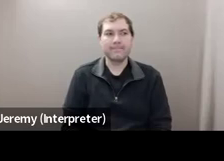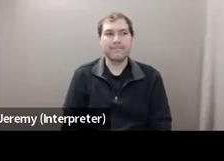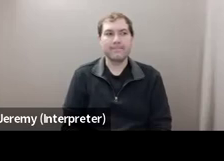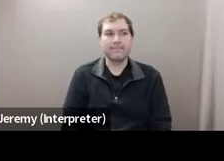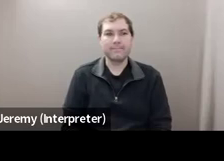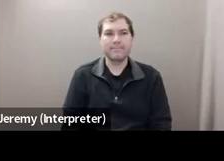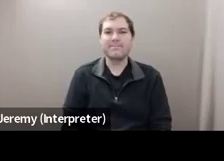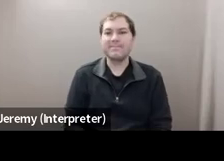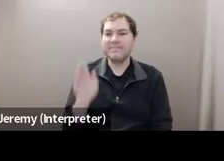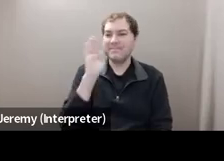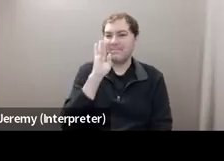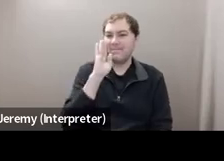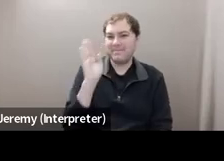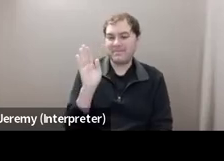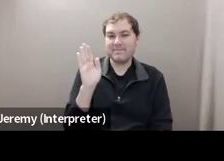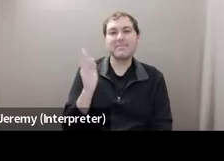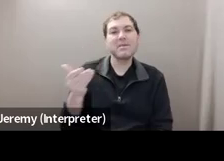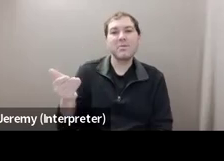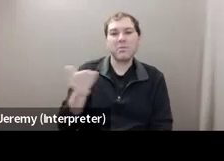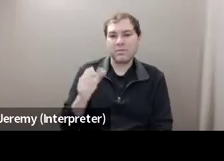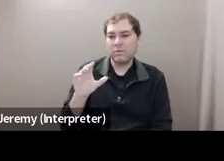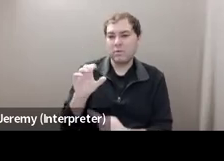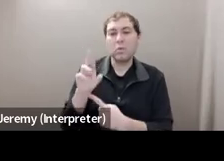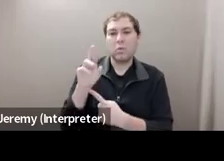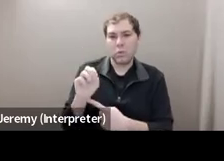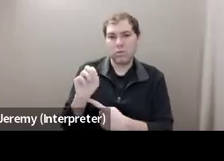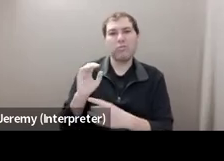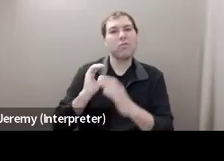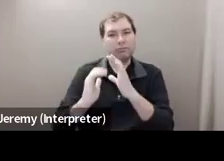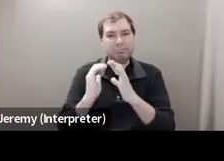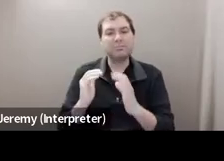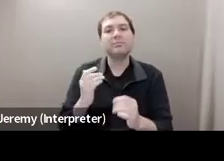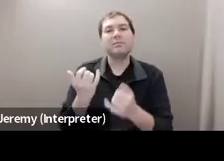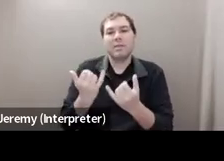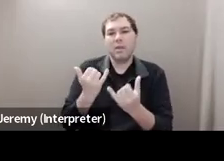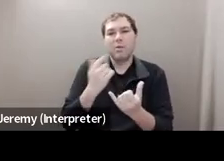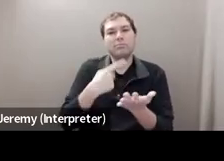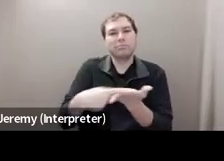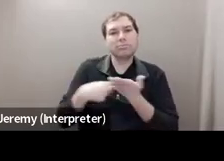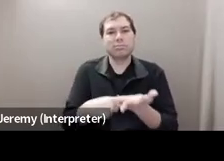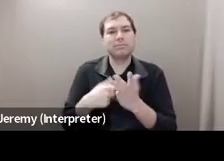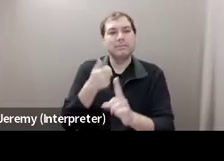Rebecca - APRIL: Hello, everyone! Welcome to the core conversation today we're gonna be talking about self advocacy.